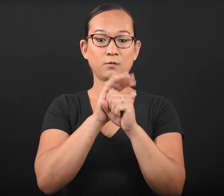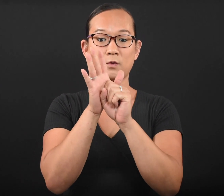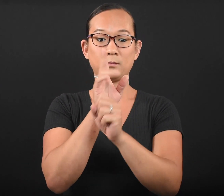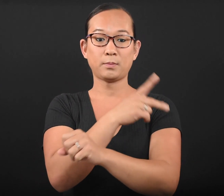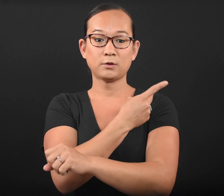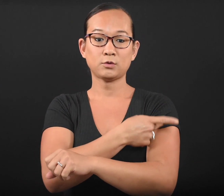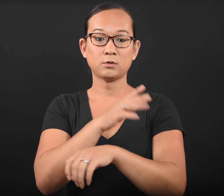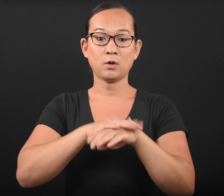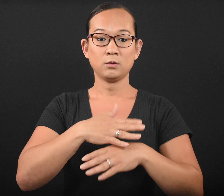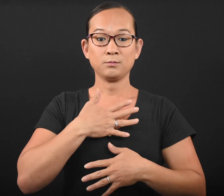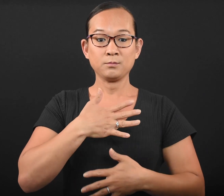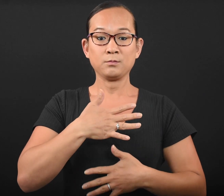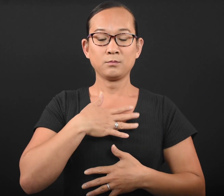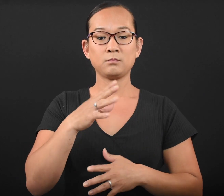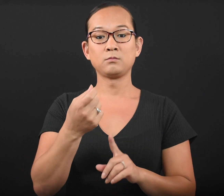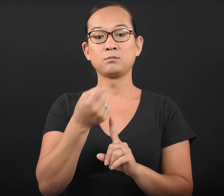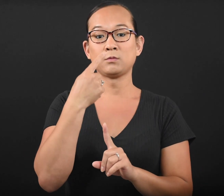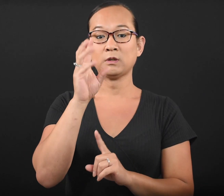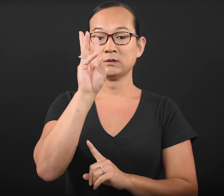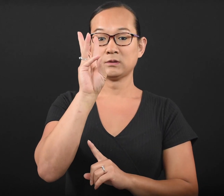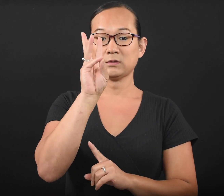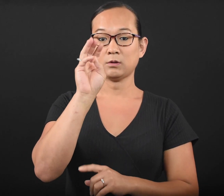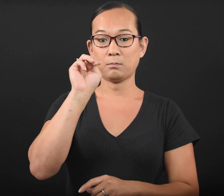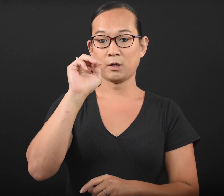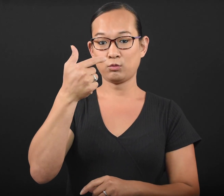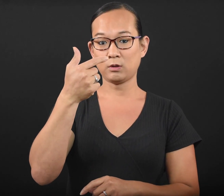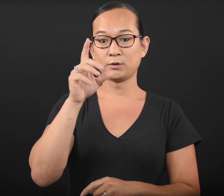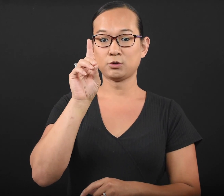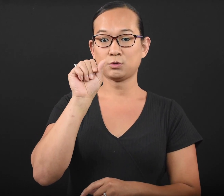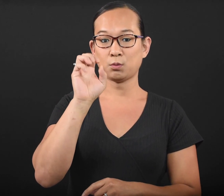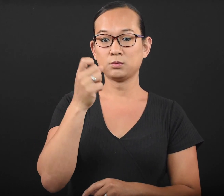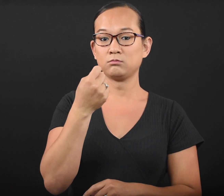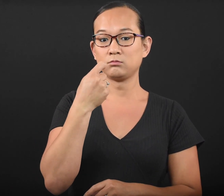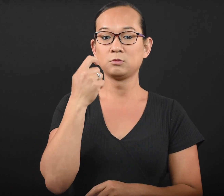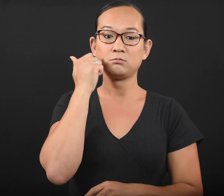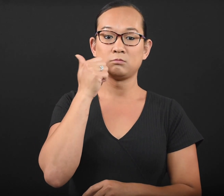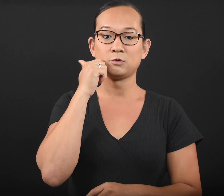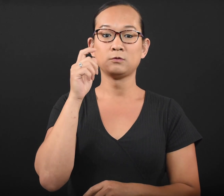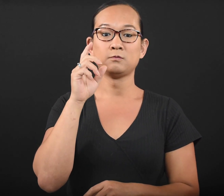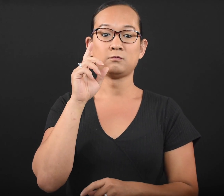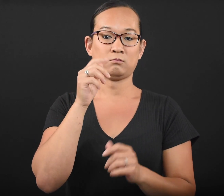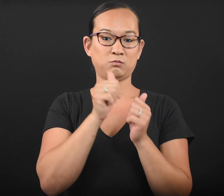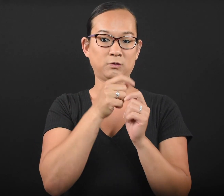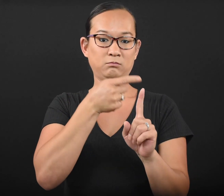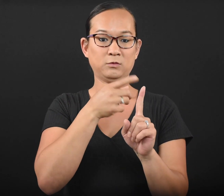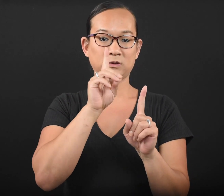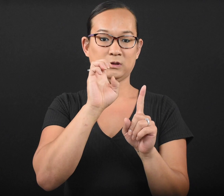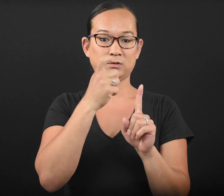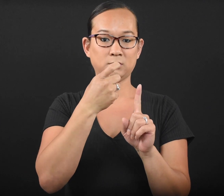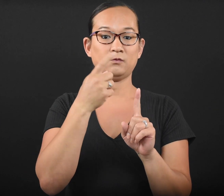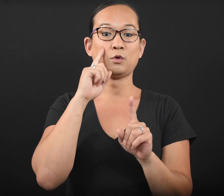patients on ventilators, a daily 6 mg dose of dexamethasone for 10 days improved their health